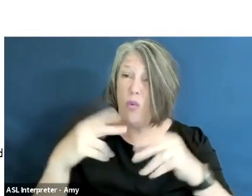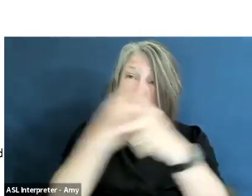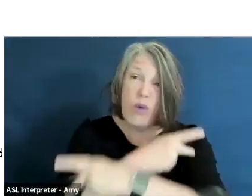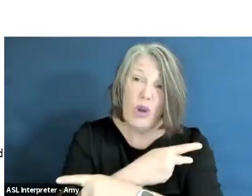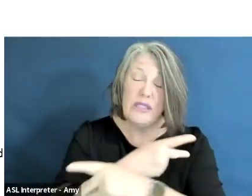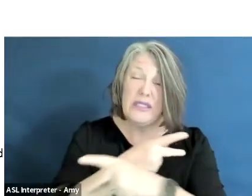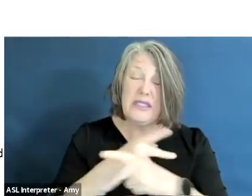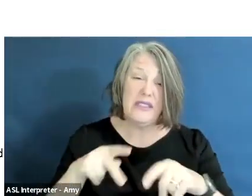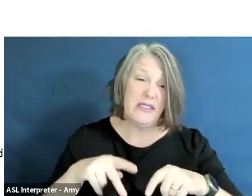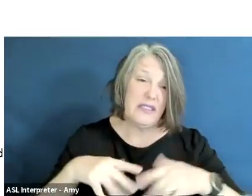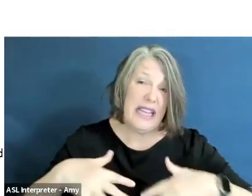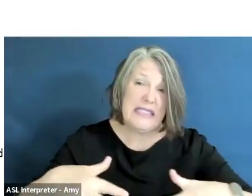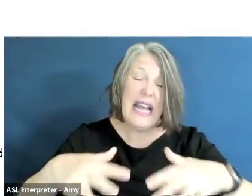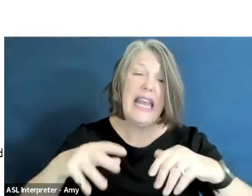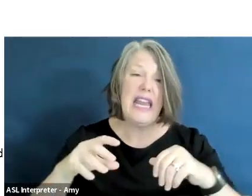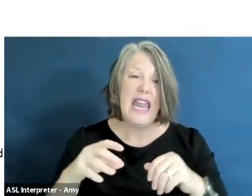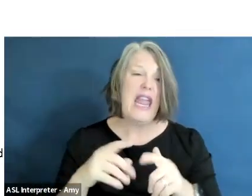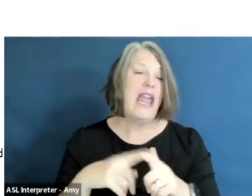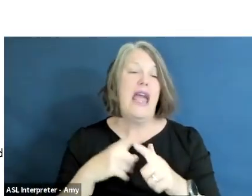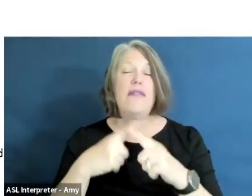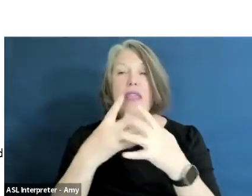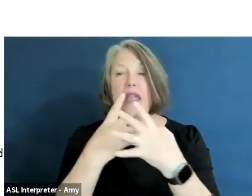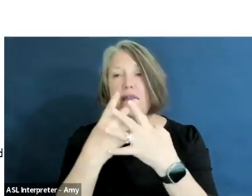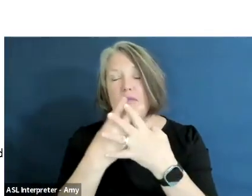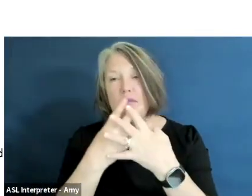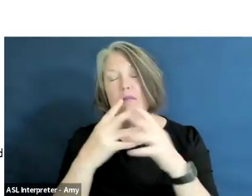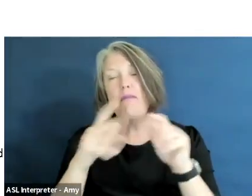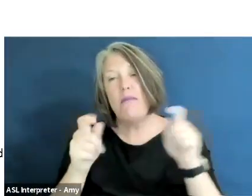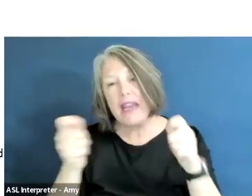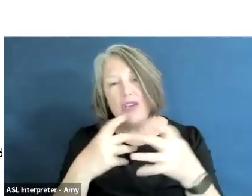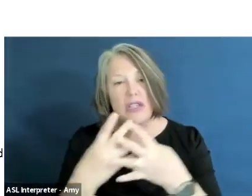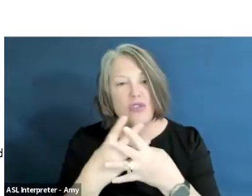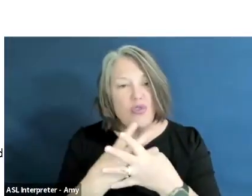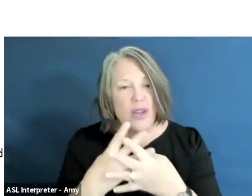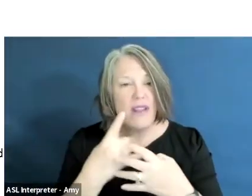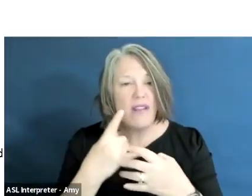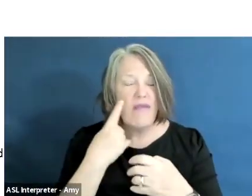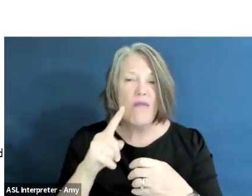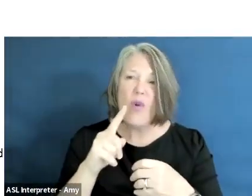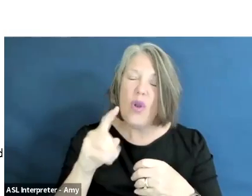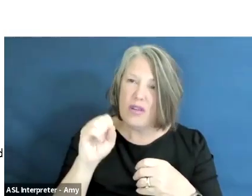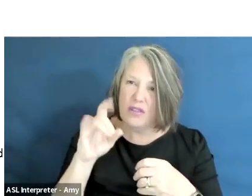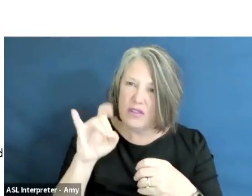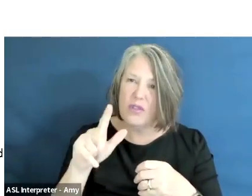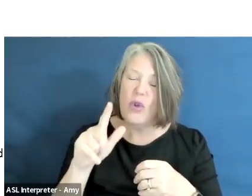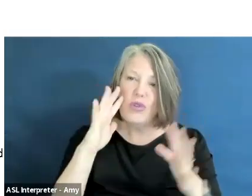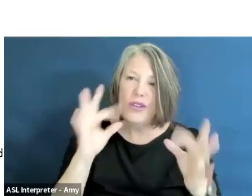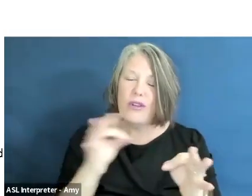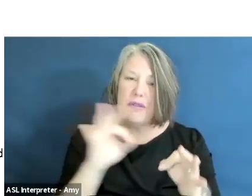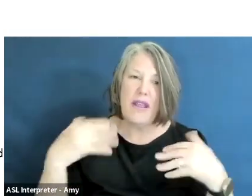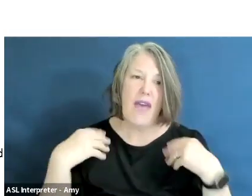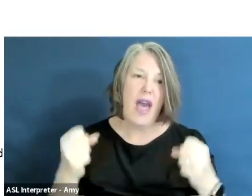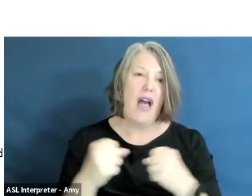and then managing, screening for and improving social determinants of health. After a good history,